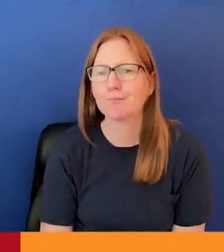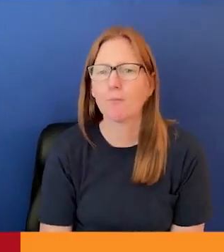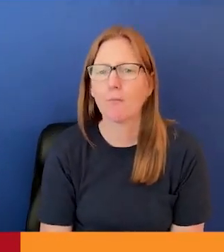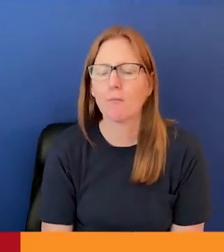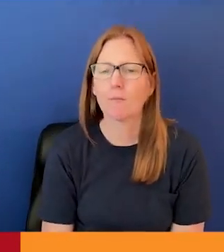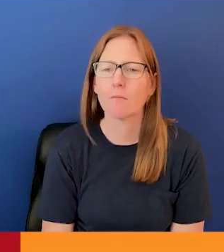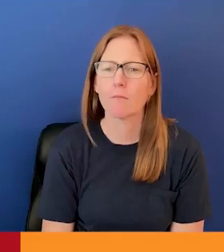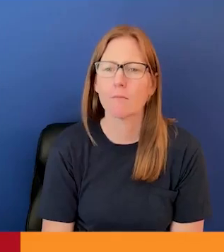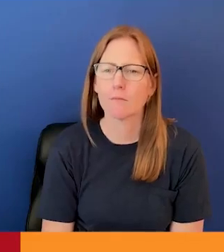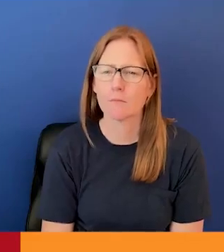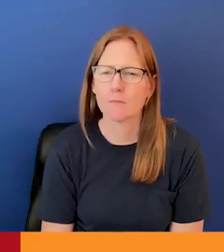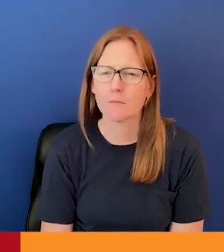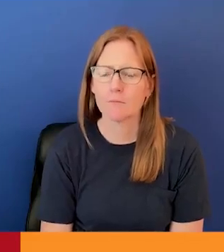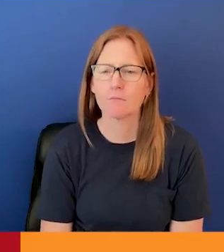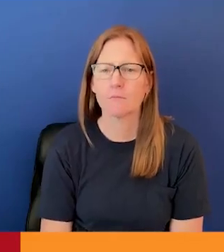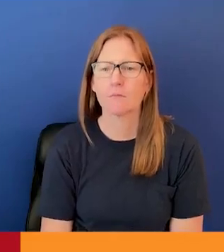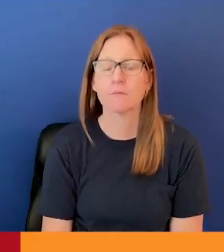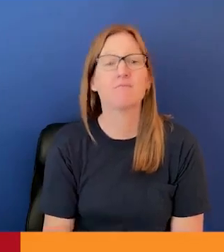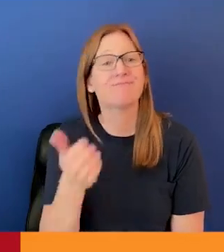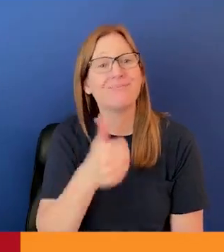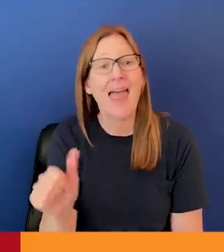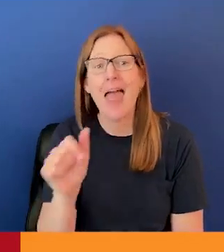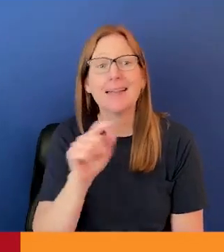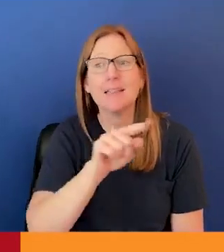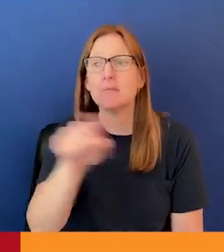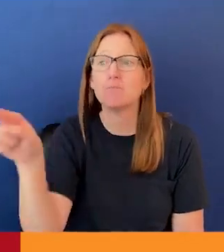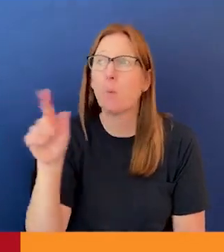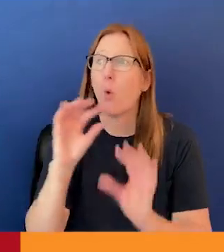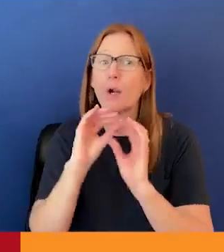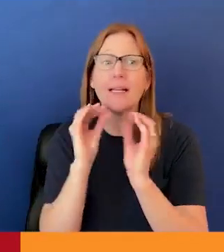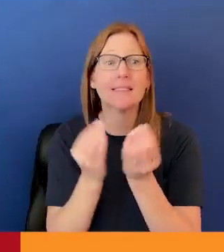And any of these organizations that we've identified